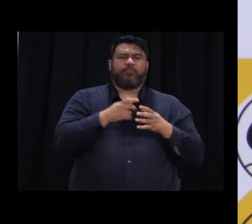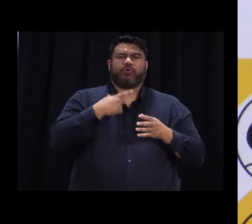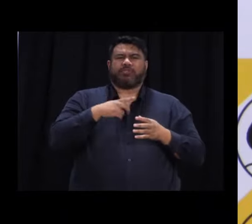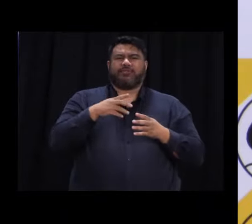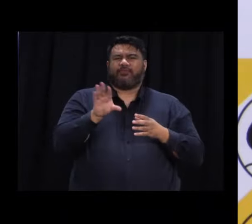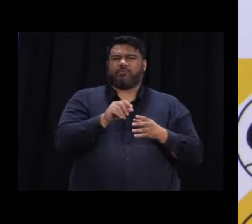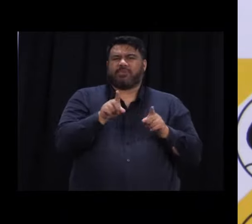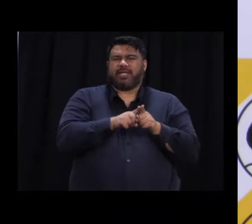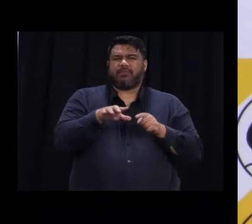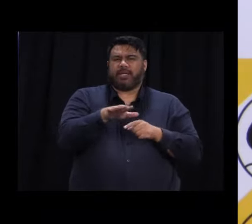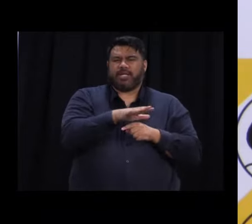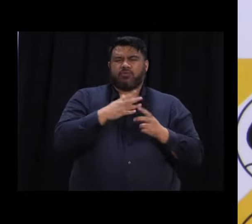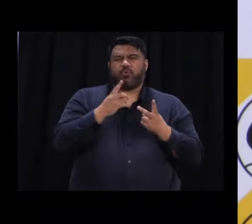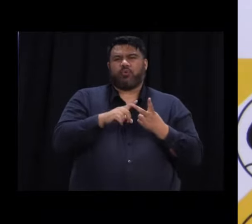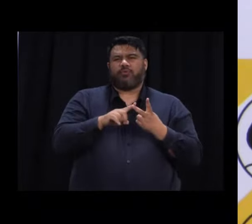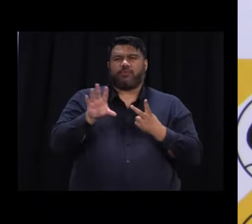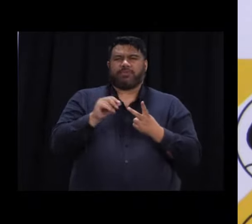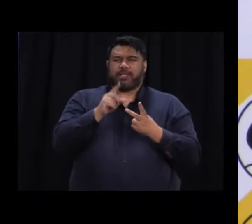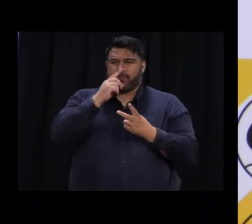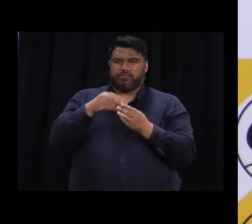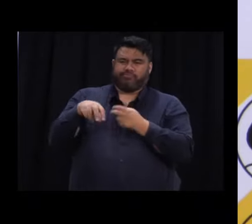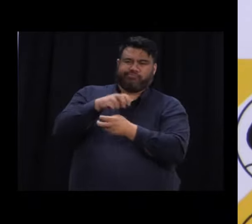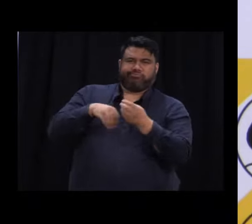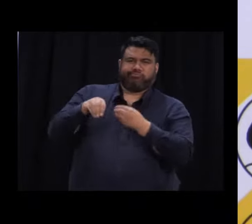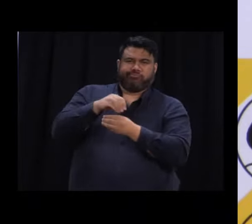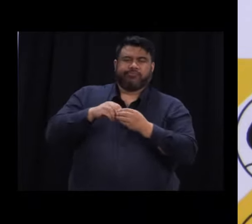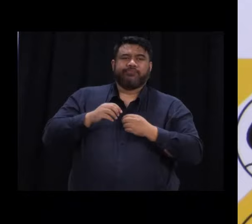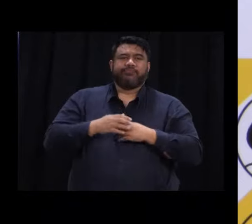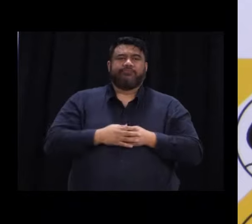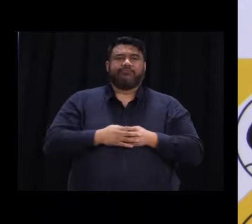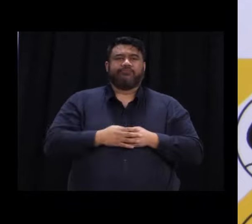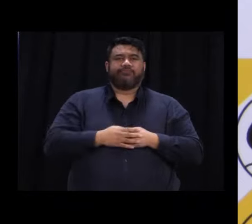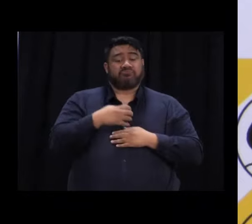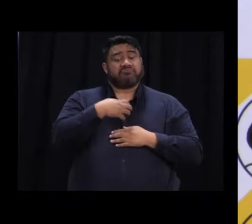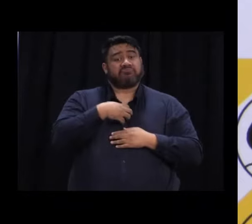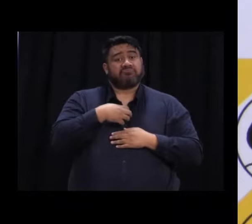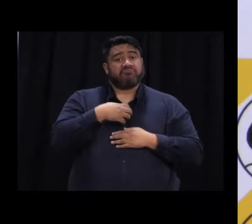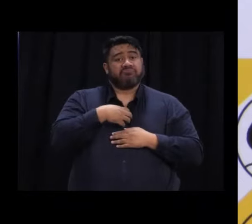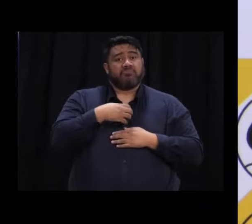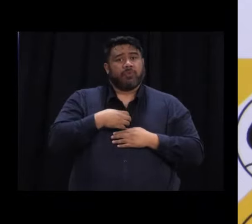get around those particular